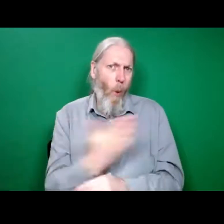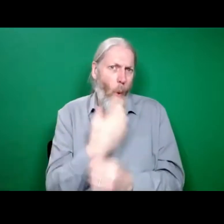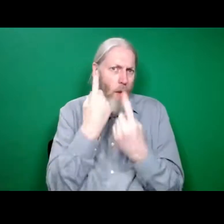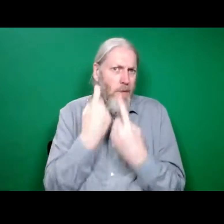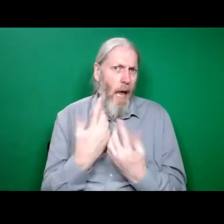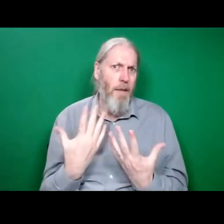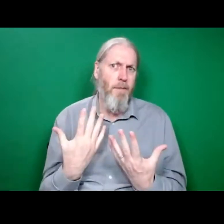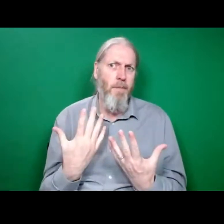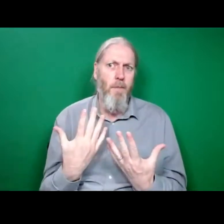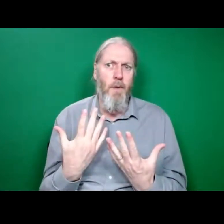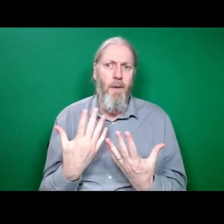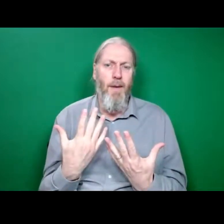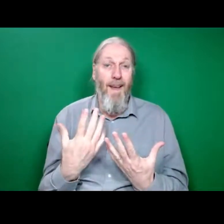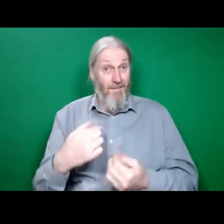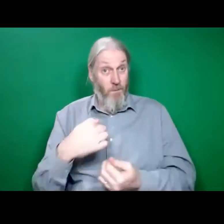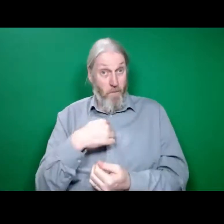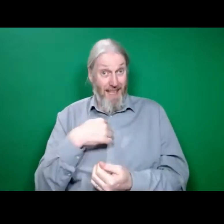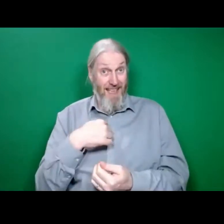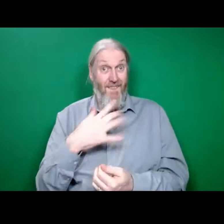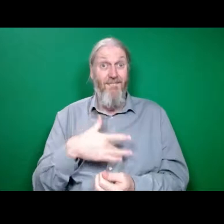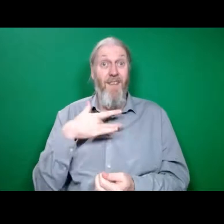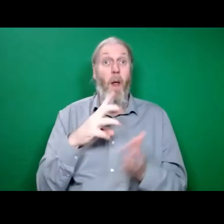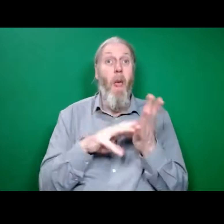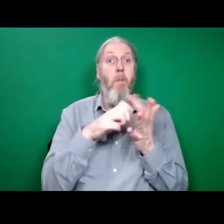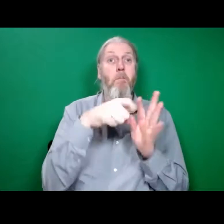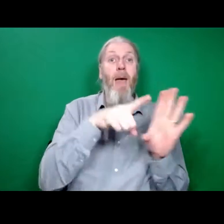vision and ambition that really shows what is local and